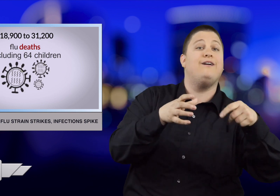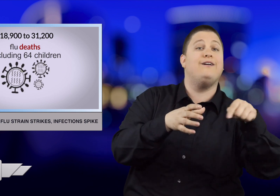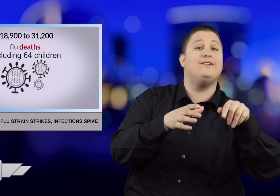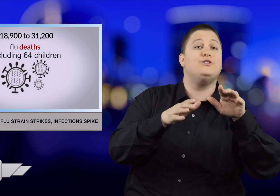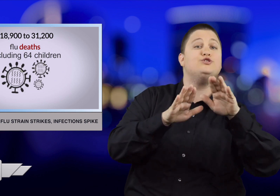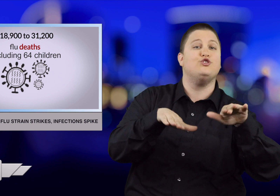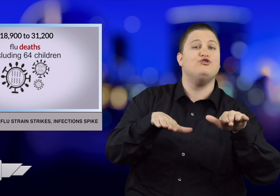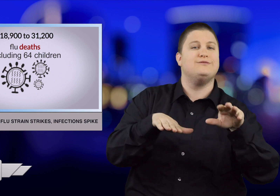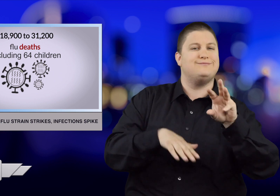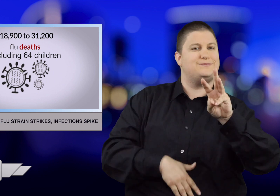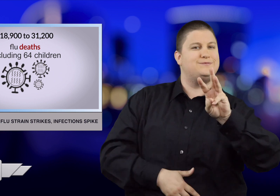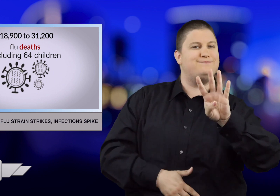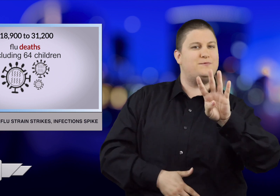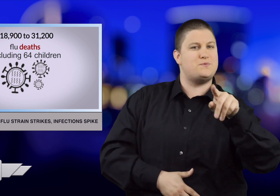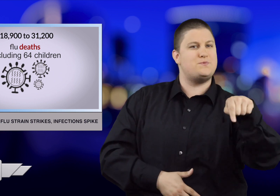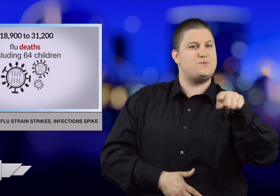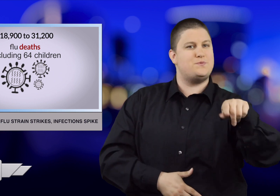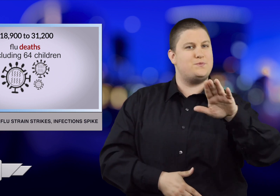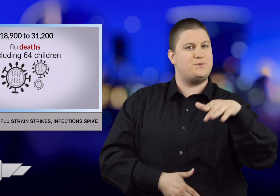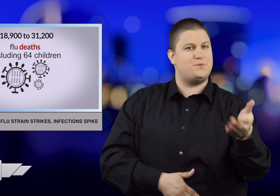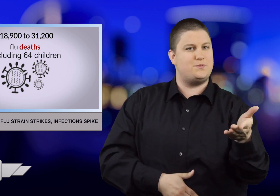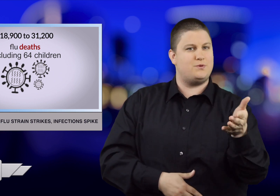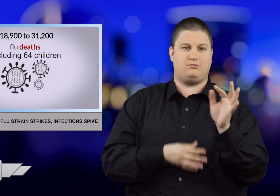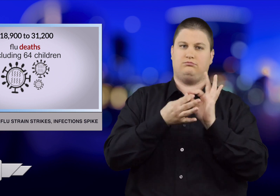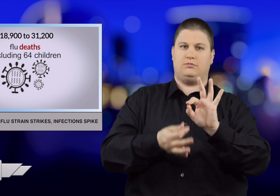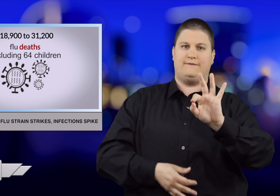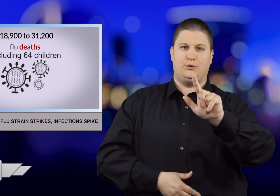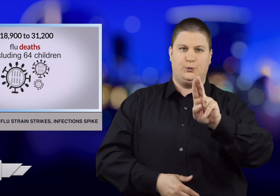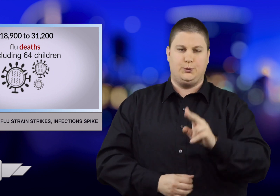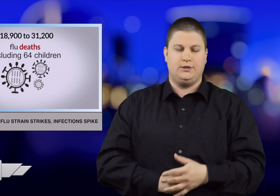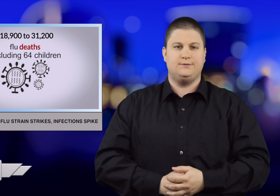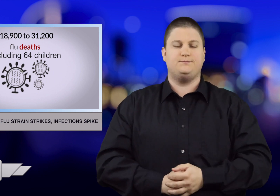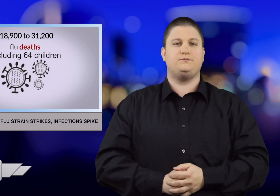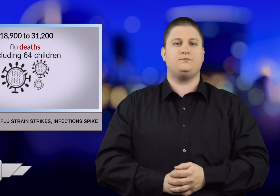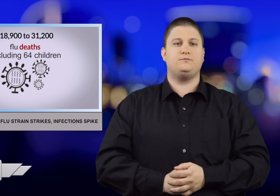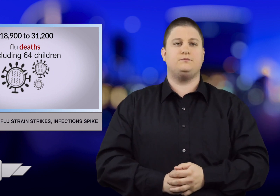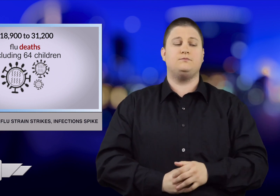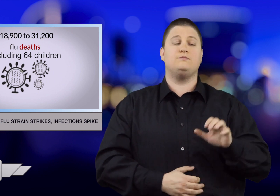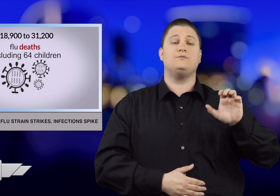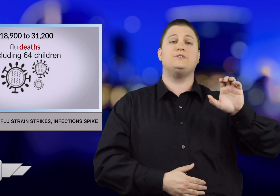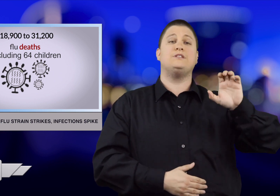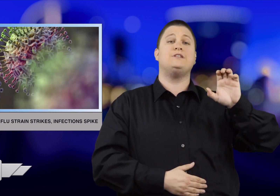which includes 64 children - all related to the flu.